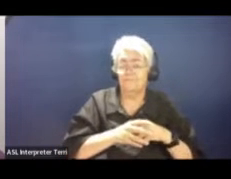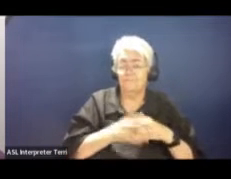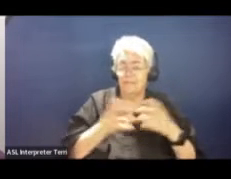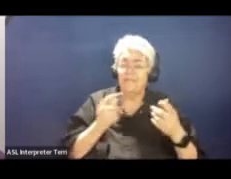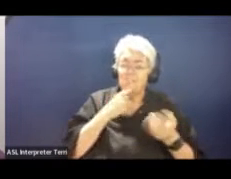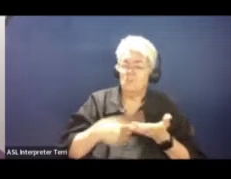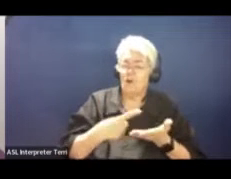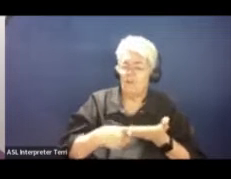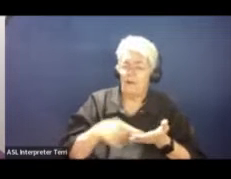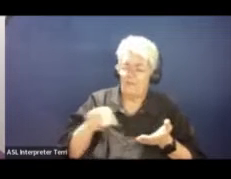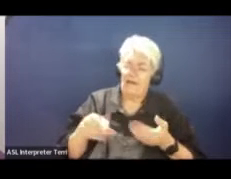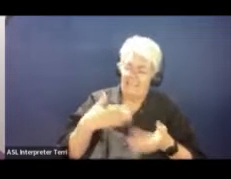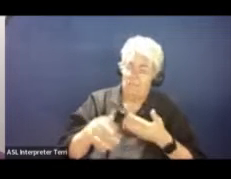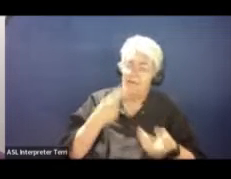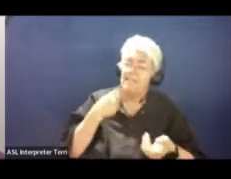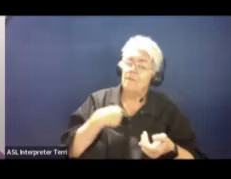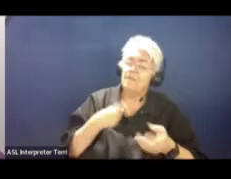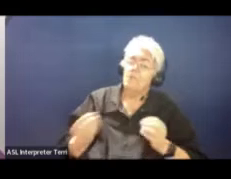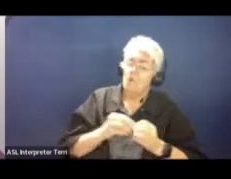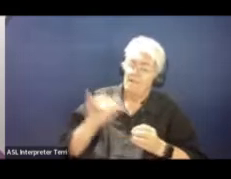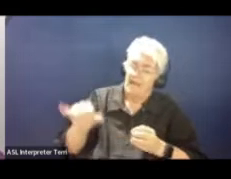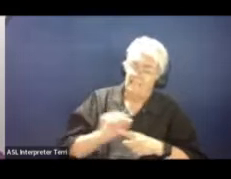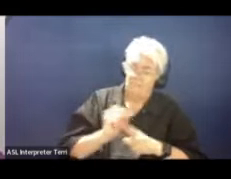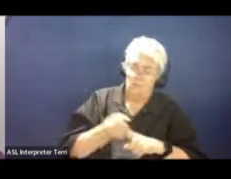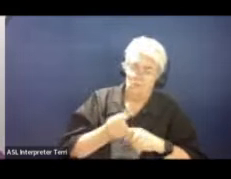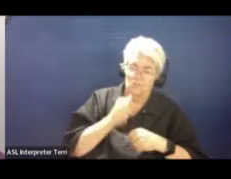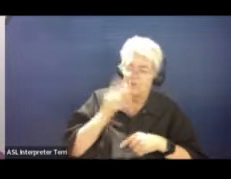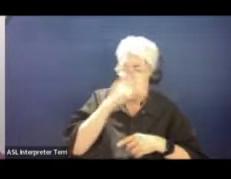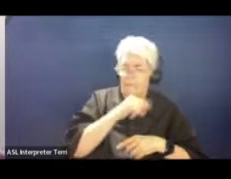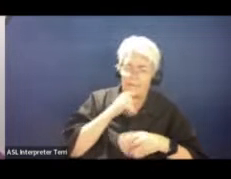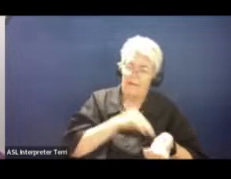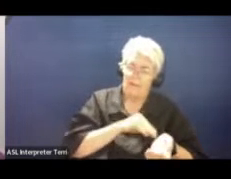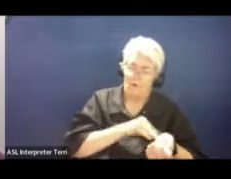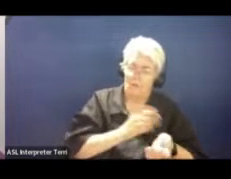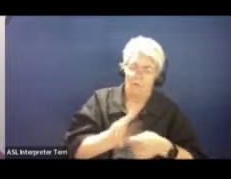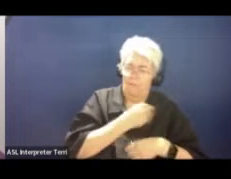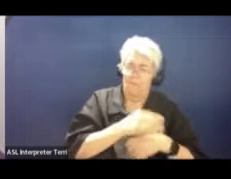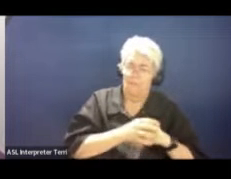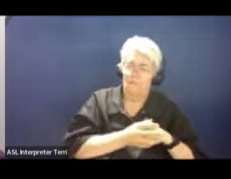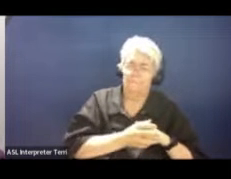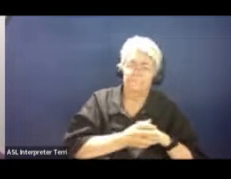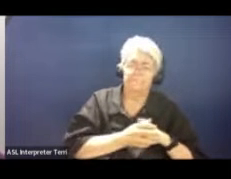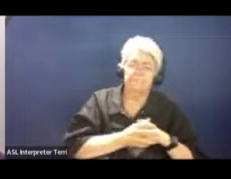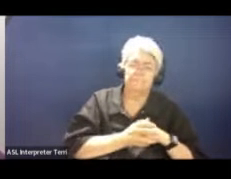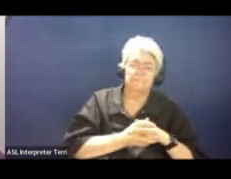about it. Tell me more about that situation. Don't worry about the medical side. Um,